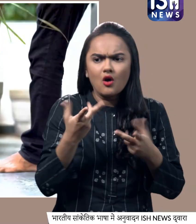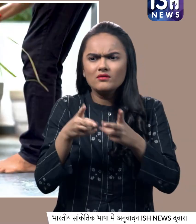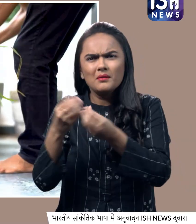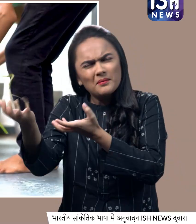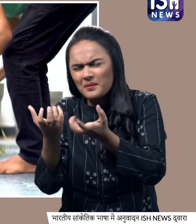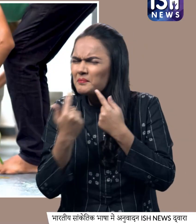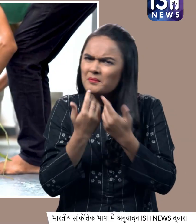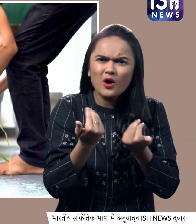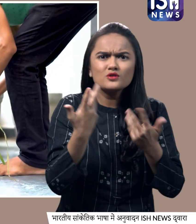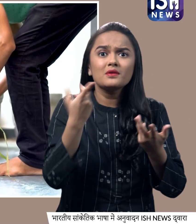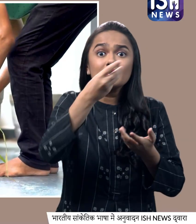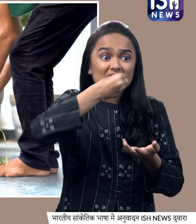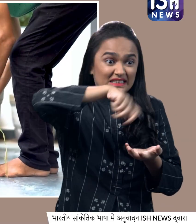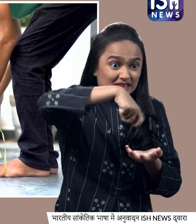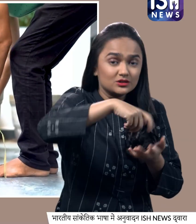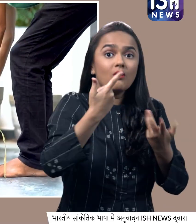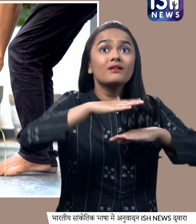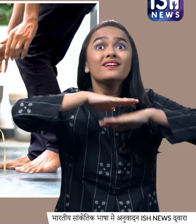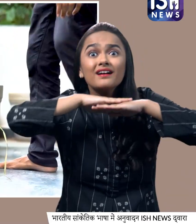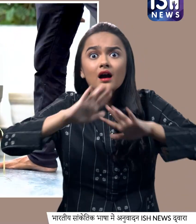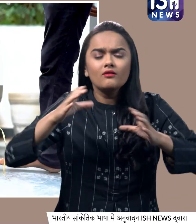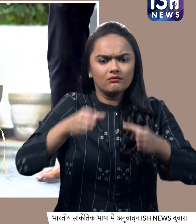or you can grow it in your kitchen, balcony, wherever you want